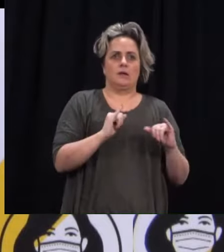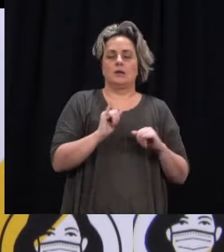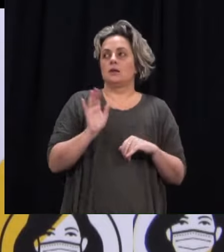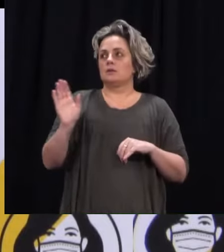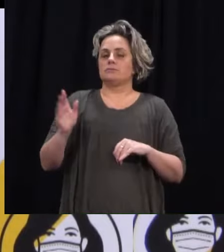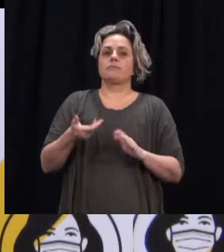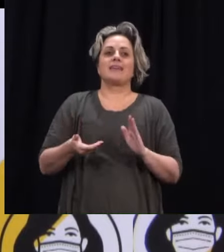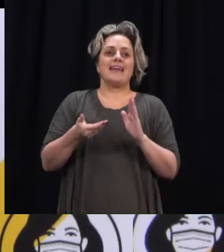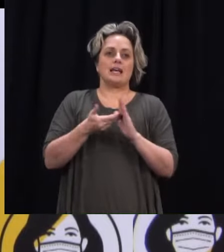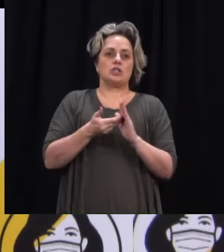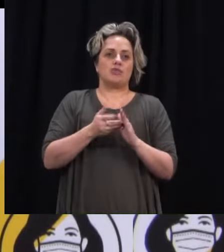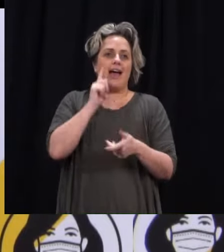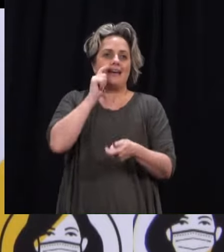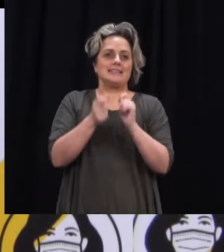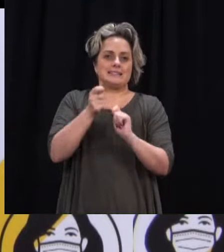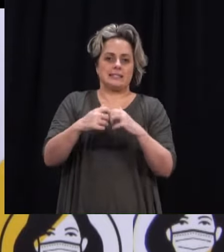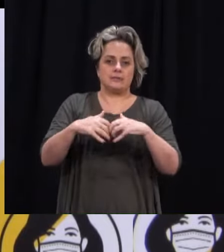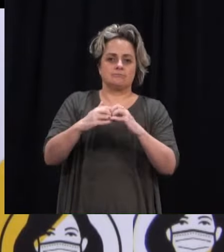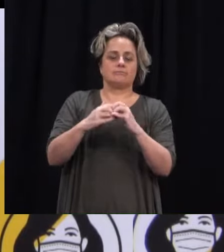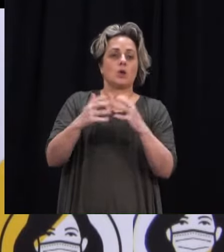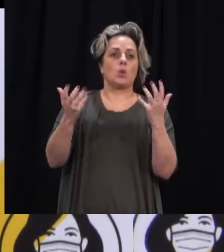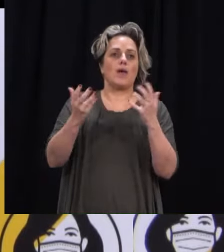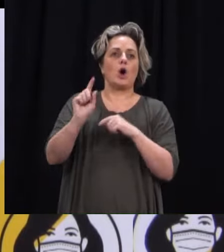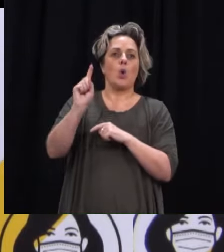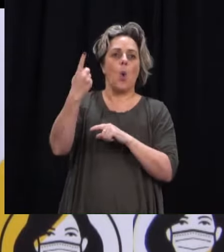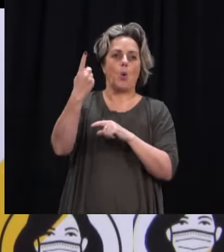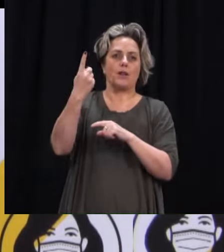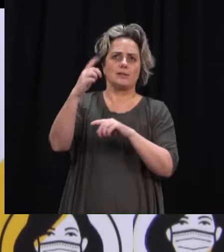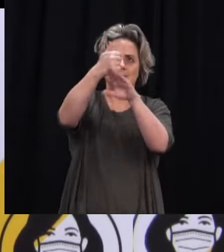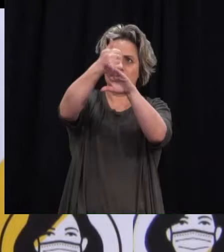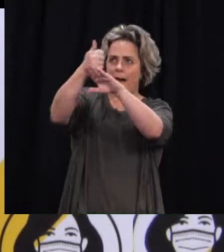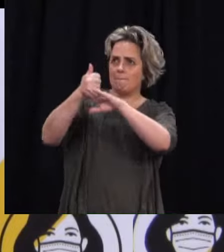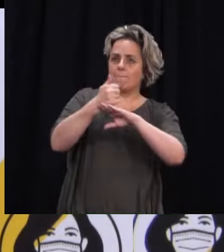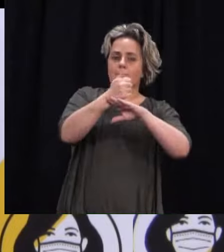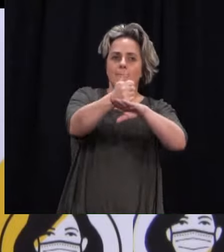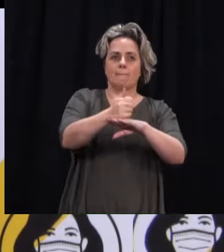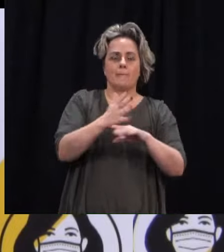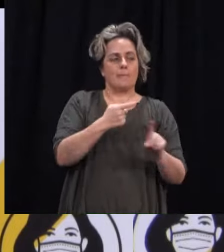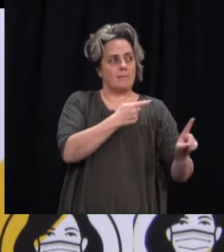and would rather drive to Thames for example. What are you doing to address that?